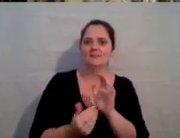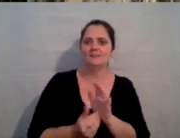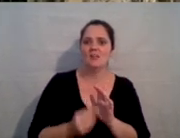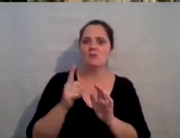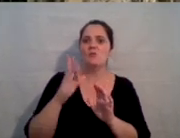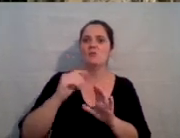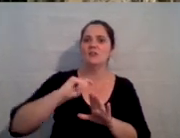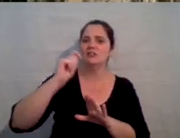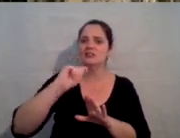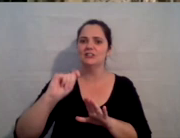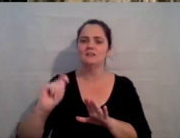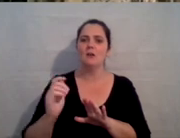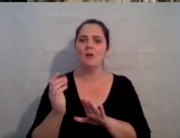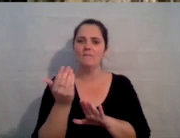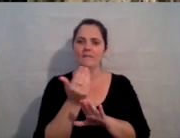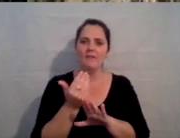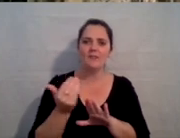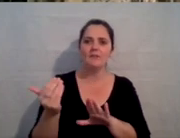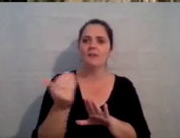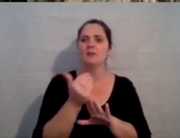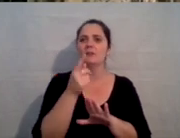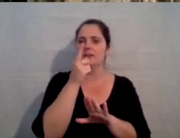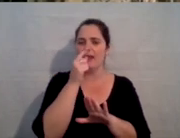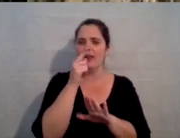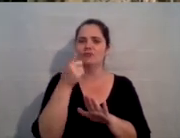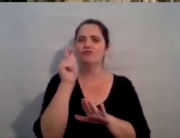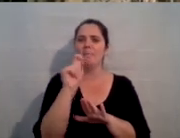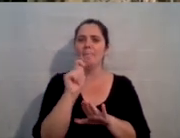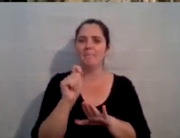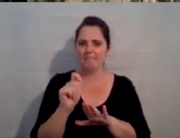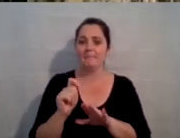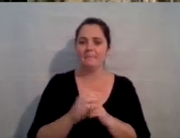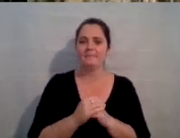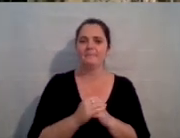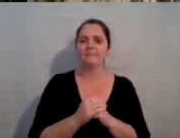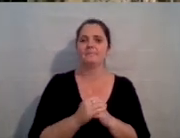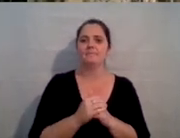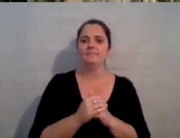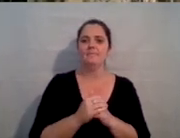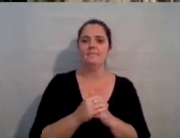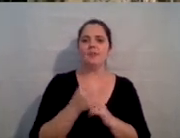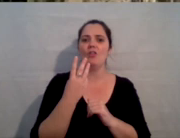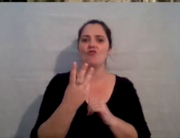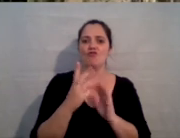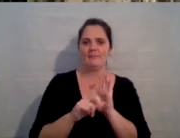up with your uh with your erasers. Okay wipe it back, final three minutes y'all. And then in this final three minutes now